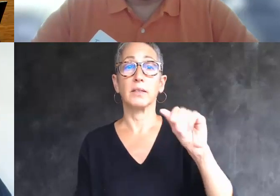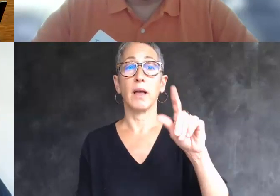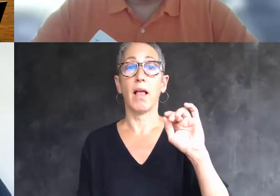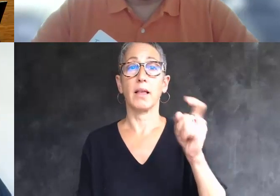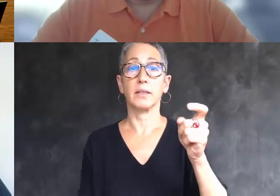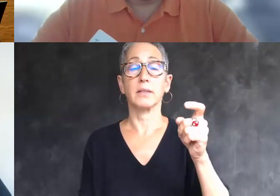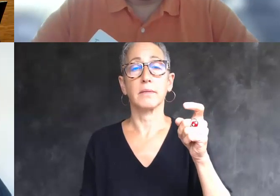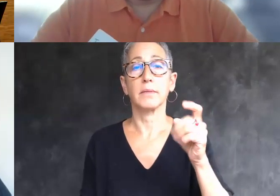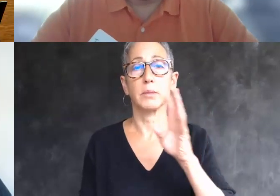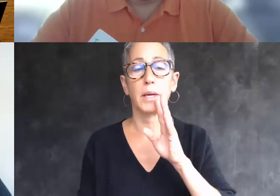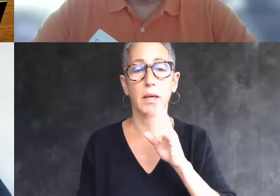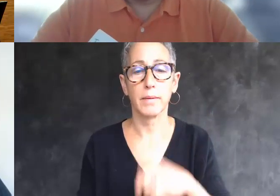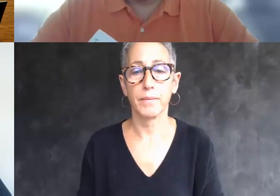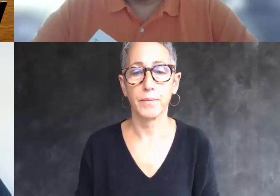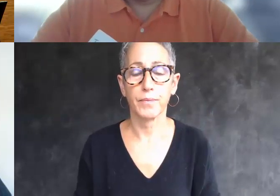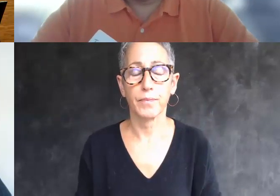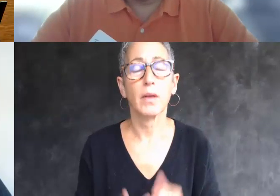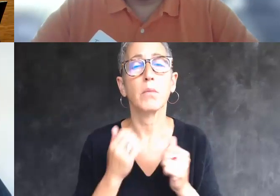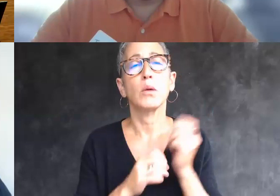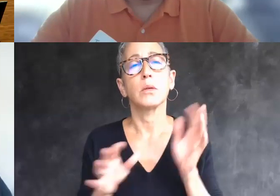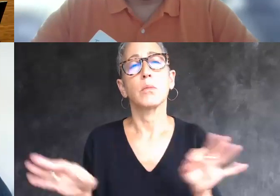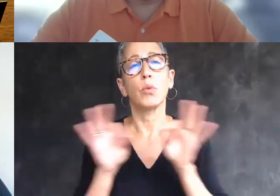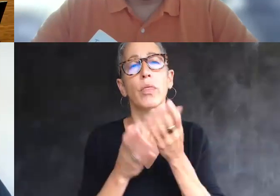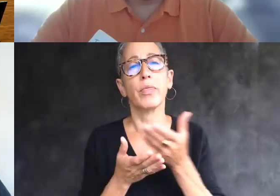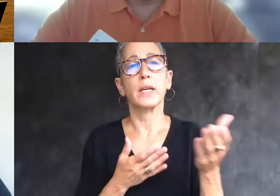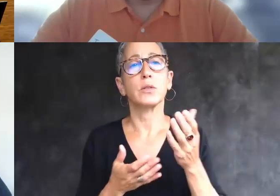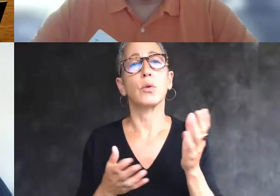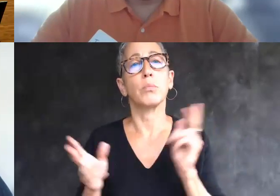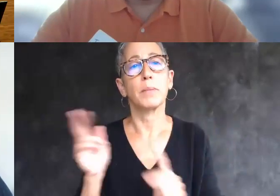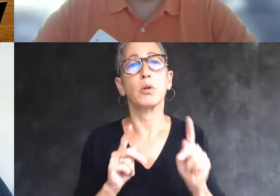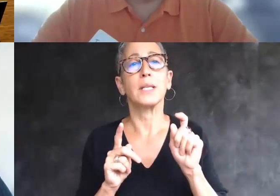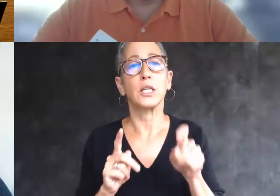I would just say the most important thing is that for people to mobilize, the reports can be heard on YouTube.